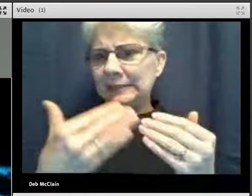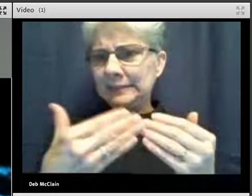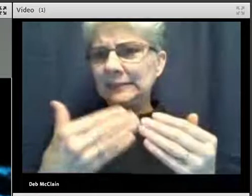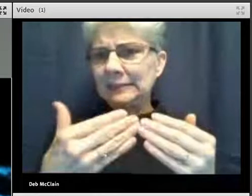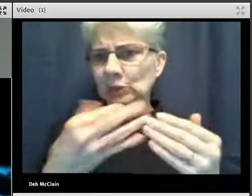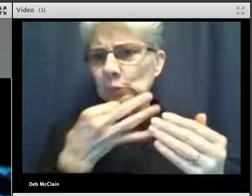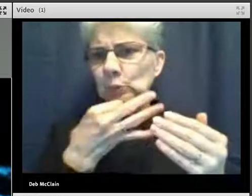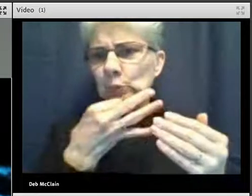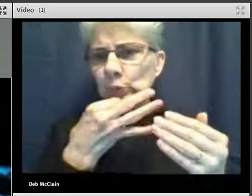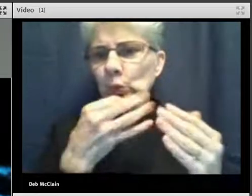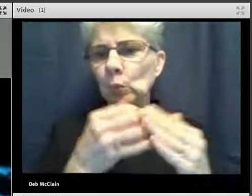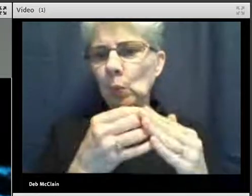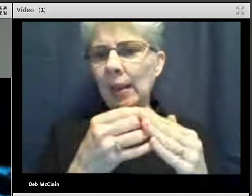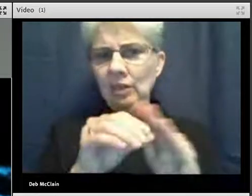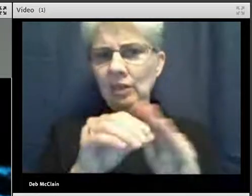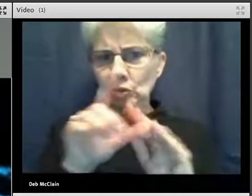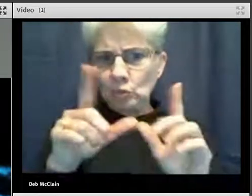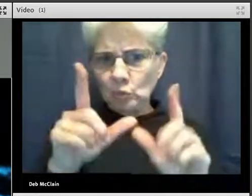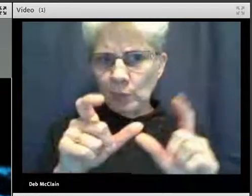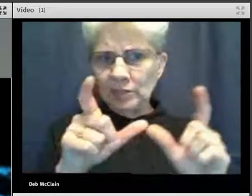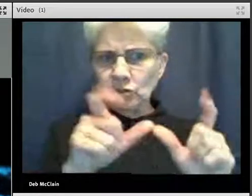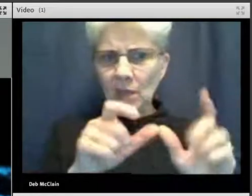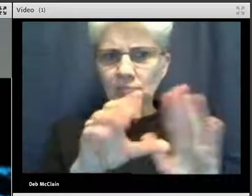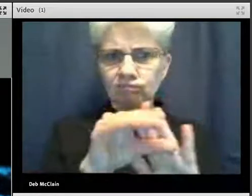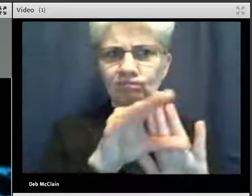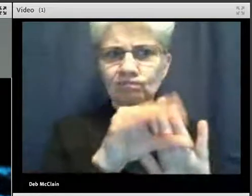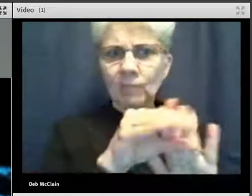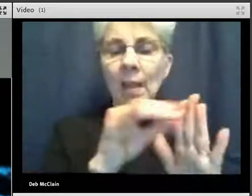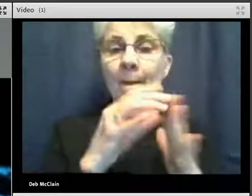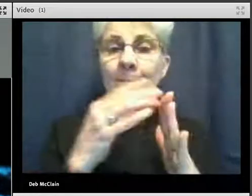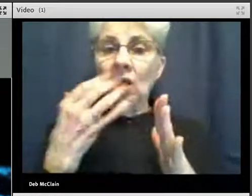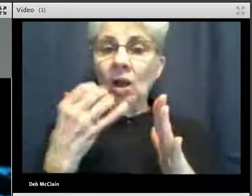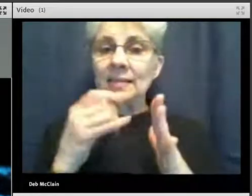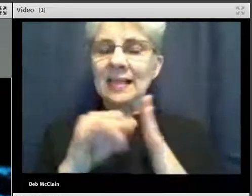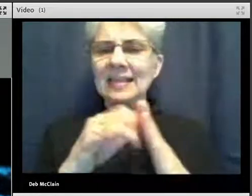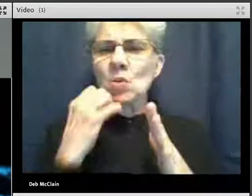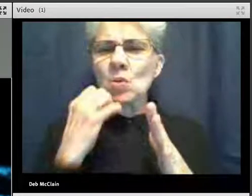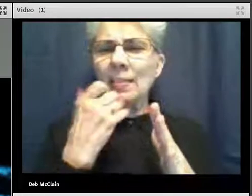with those screenshots later on in the presentation, because it's usually a little checkmark.